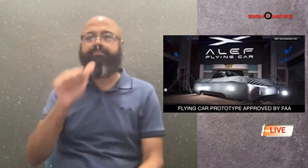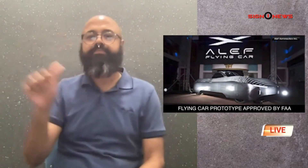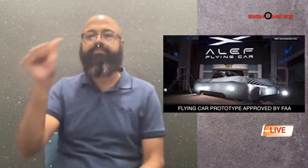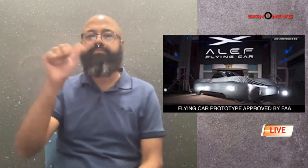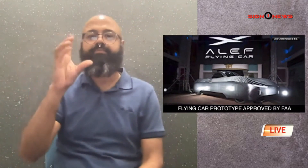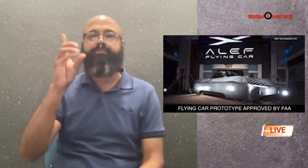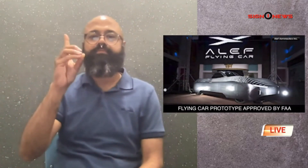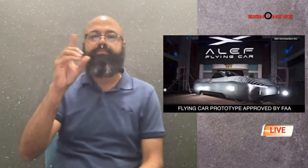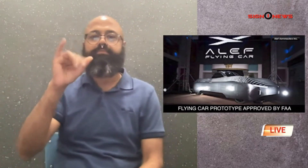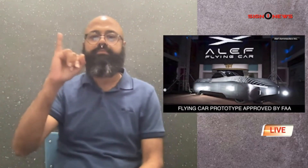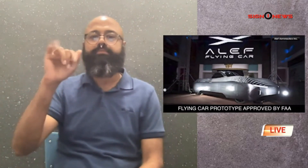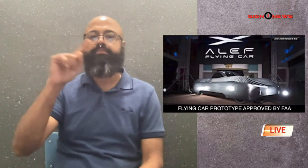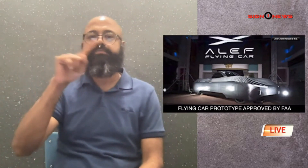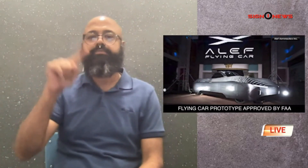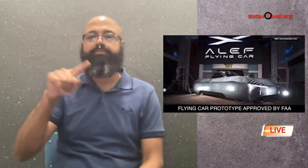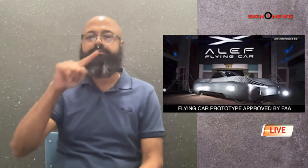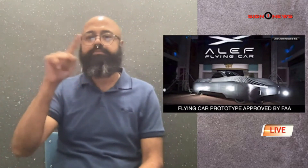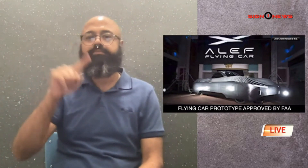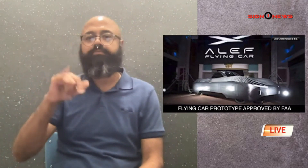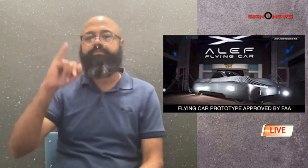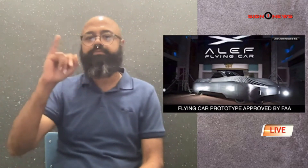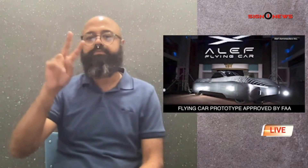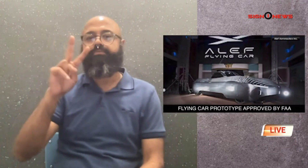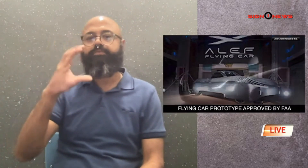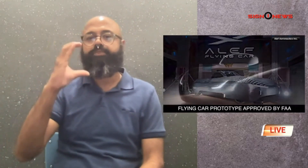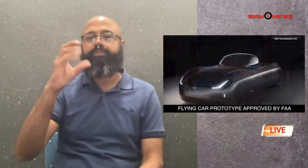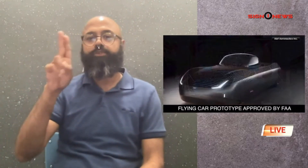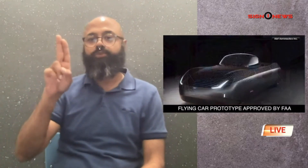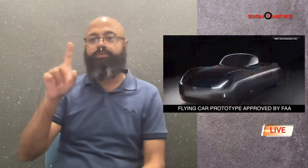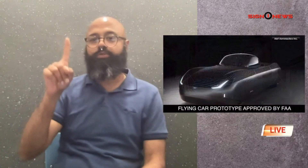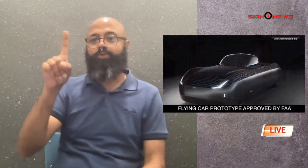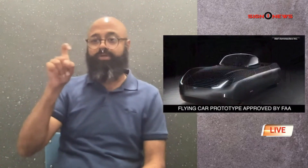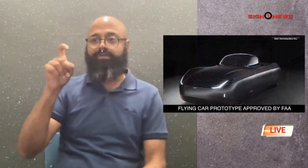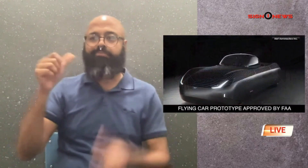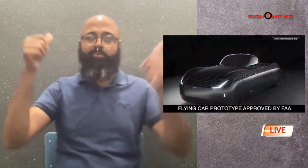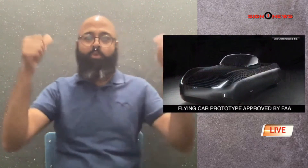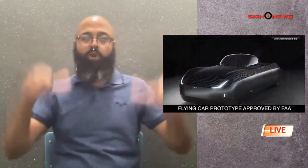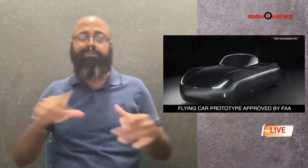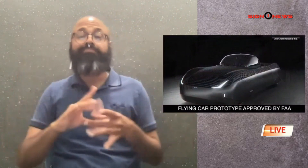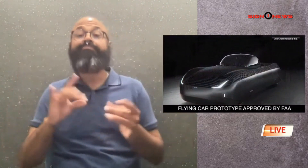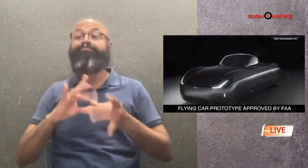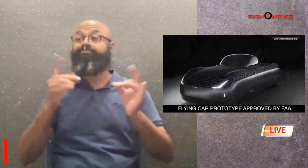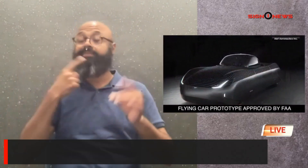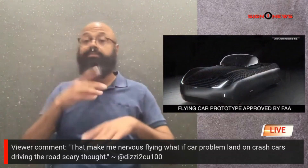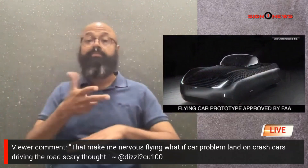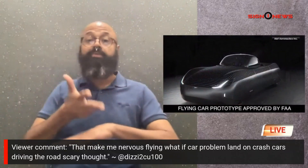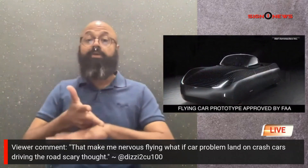at Dizzy two C 100 posted. Flying cars make me nervous.